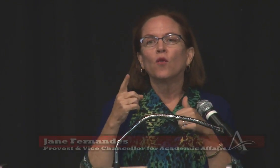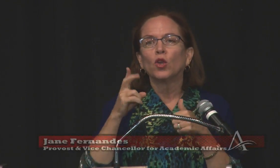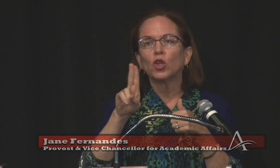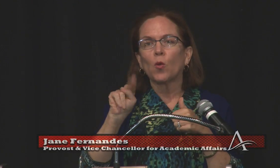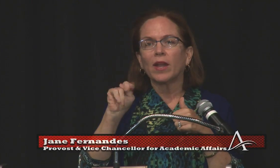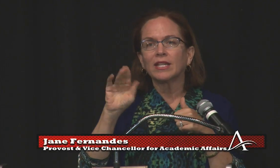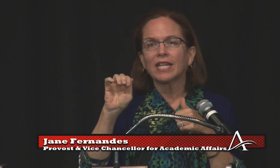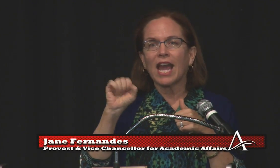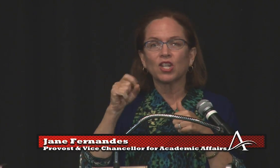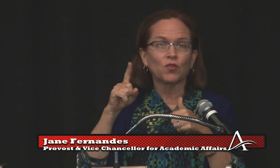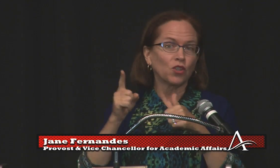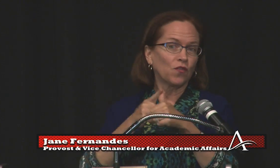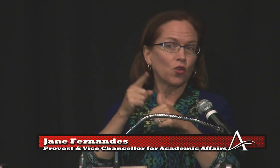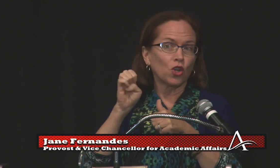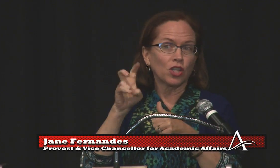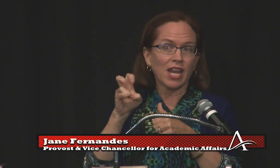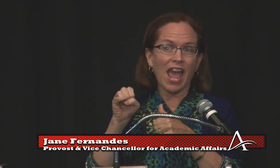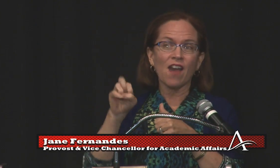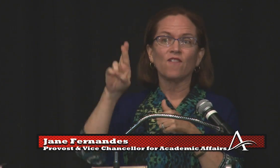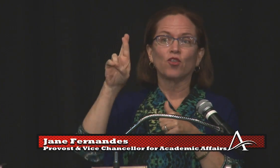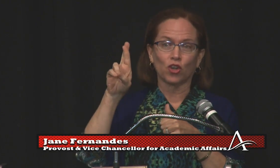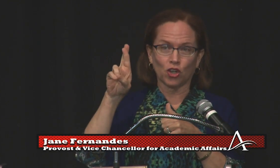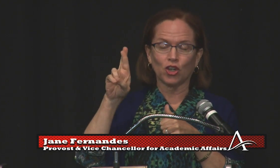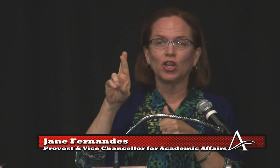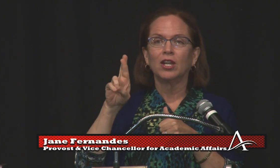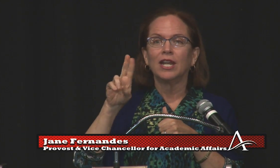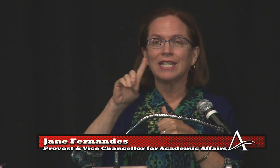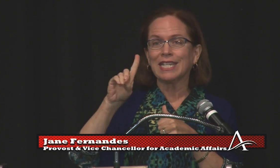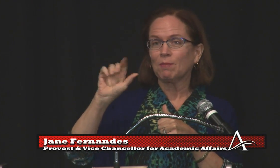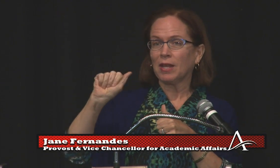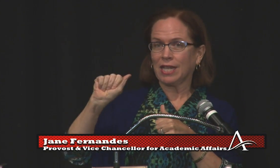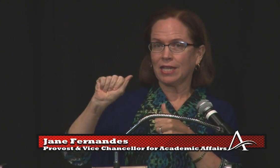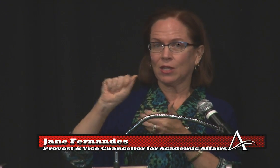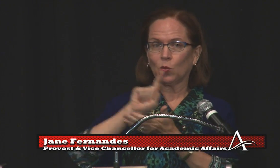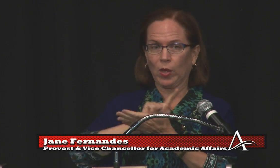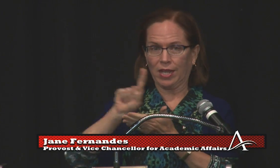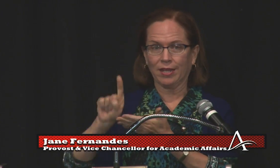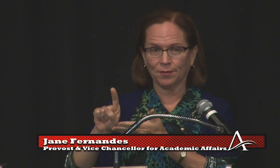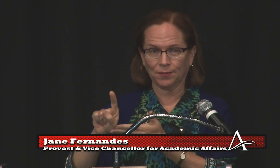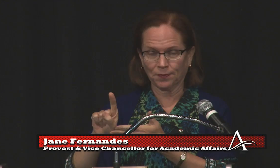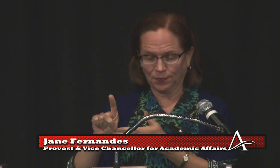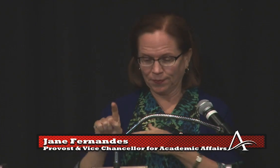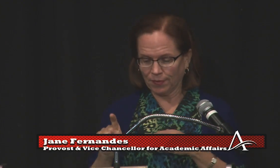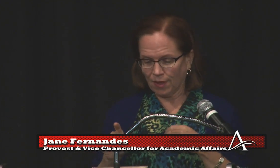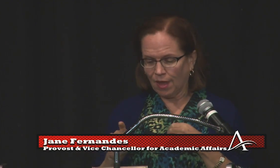for UNC Asheville's first EVER Disabilities week.